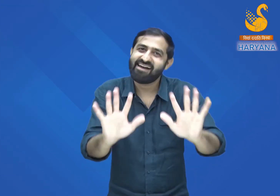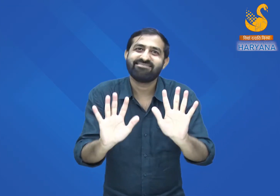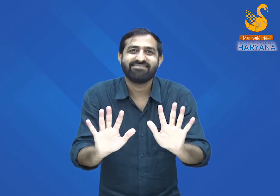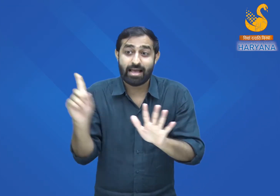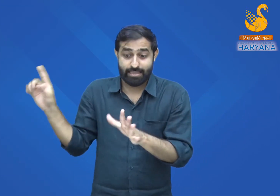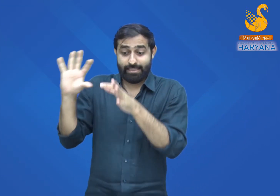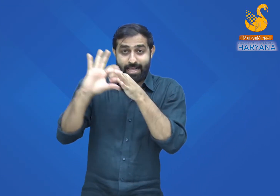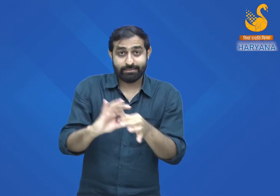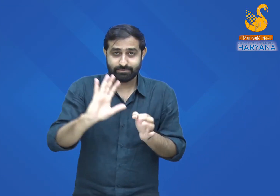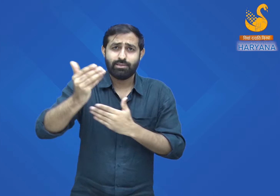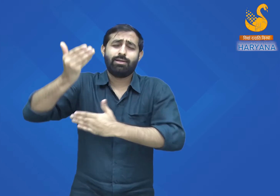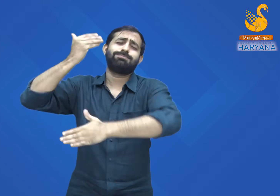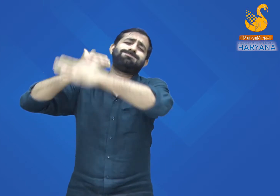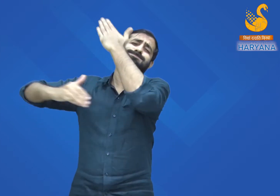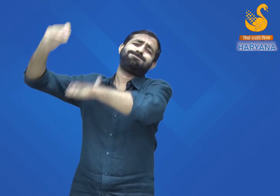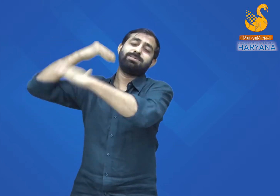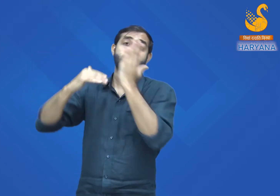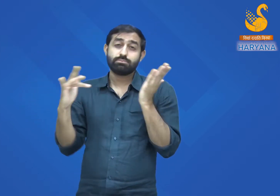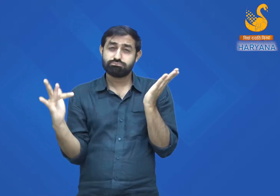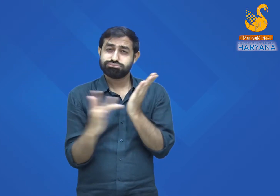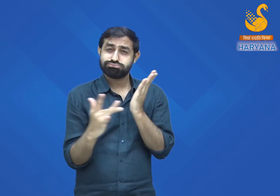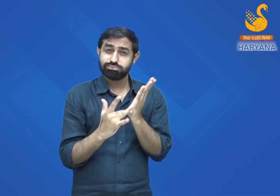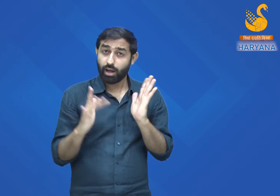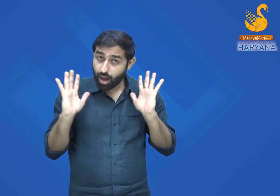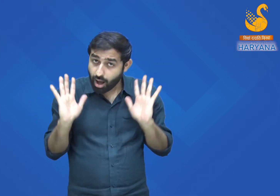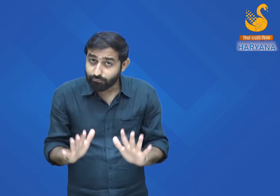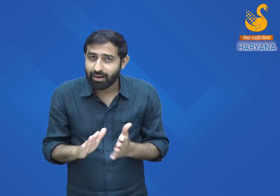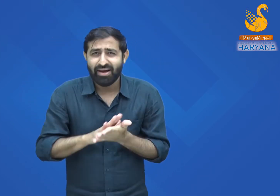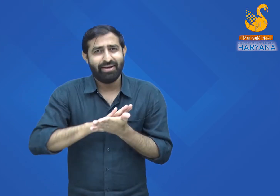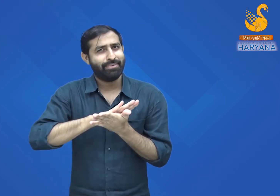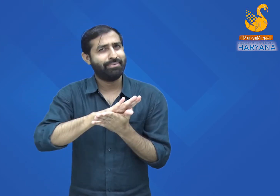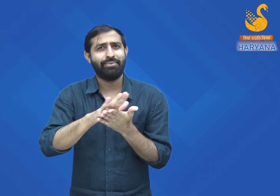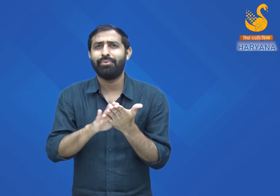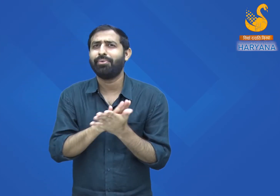Now we'll talk about that. Did we have technologies in the ancient times? No,